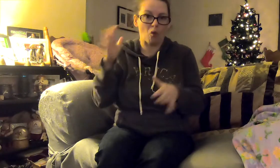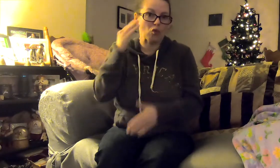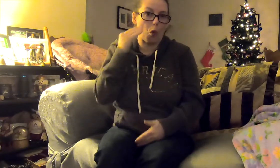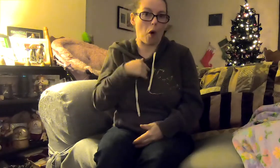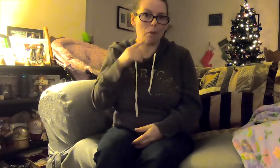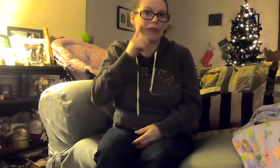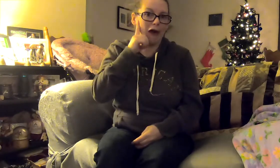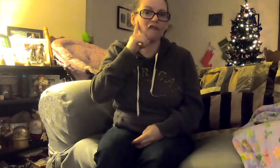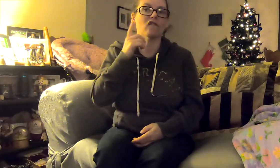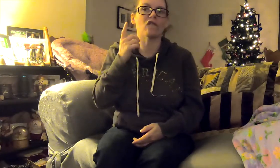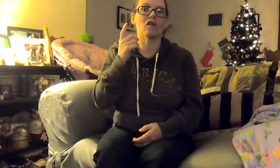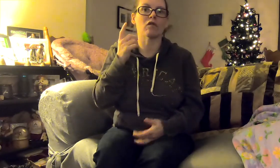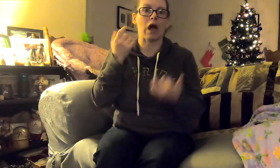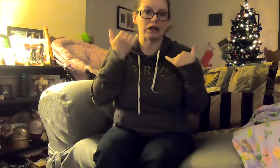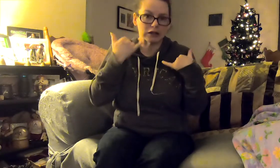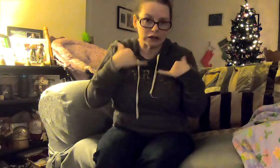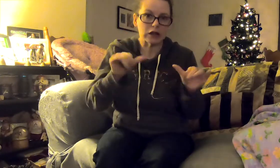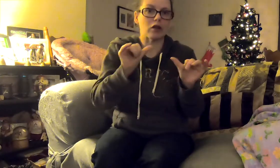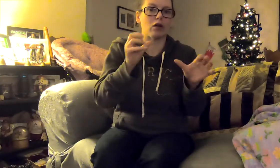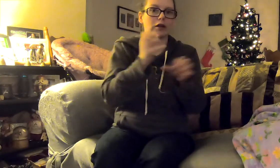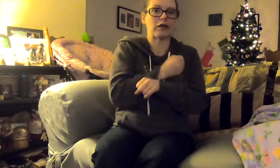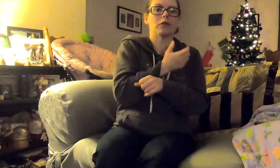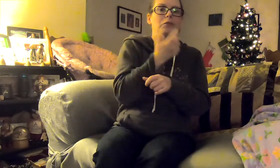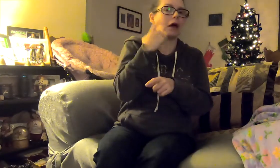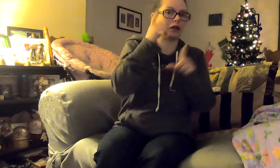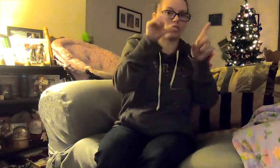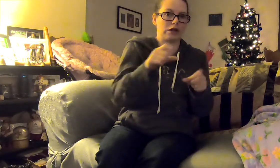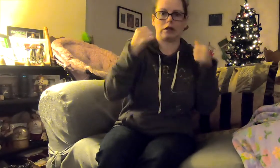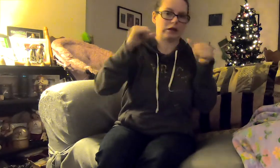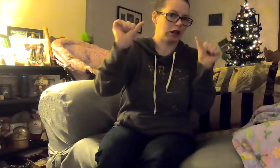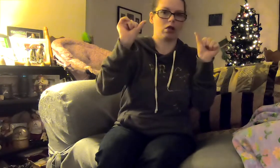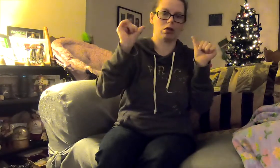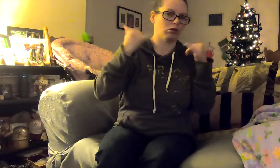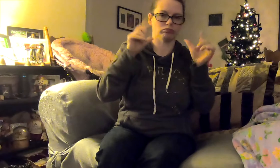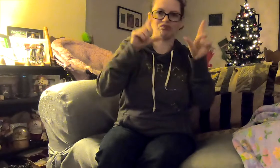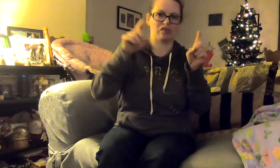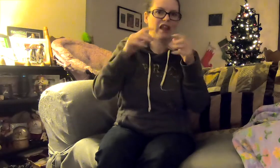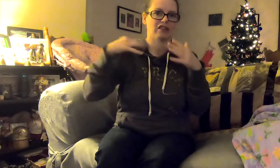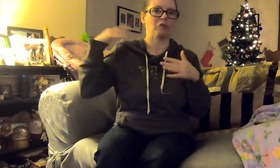I still need to take my hearing test